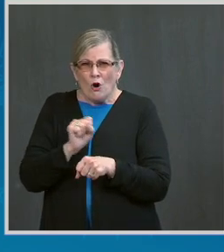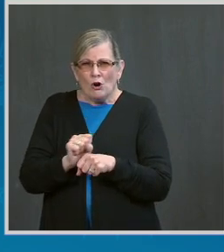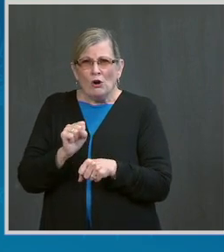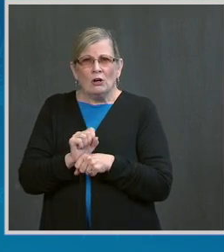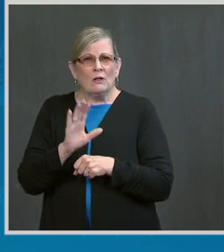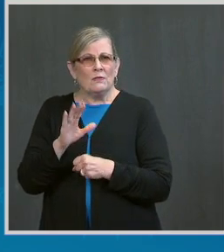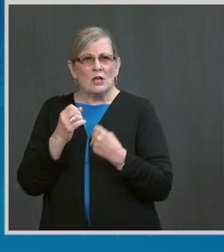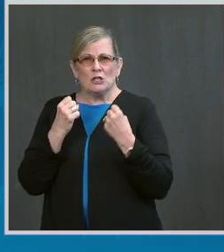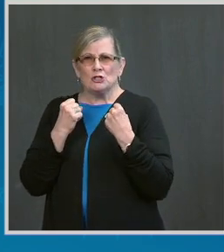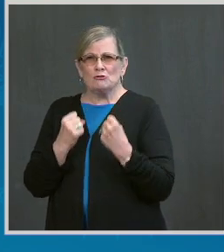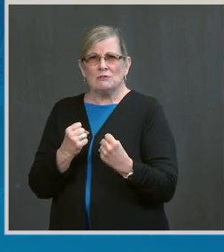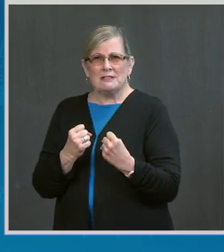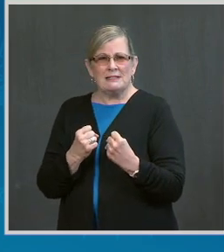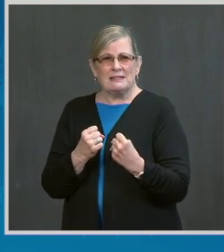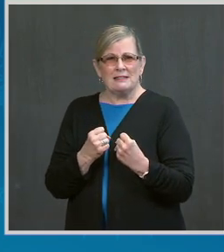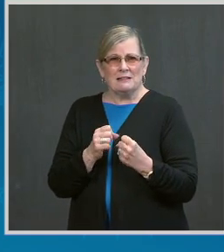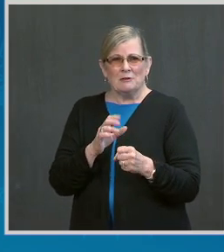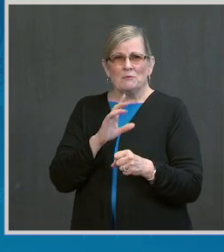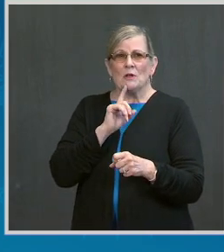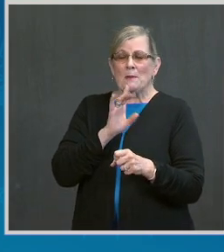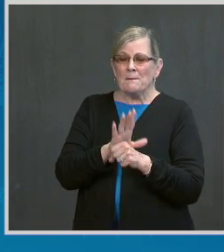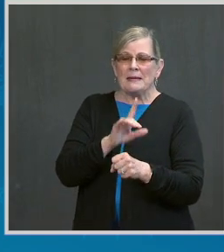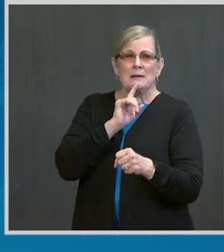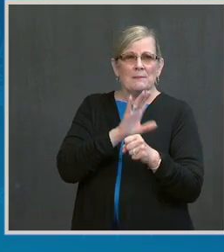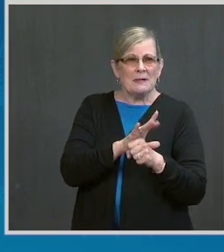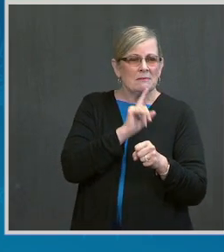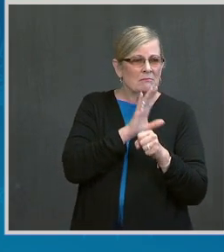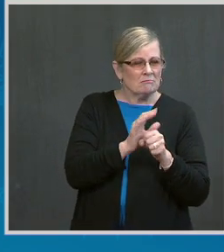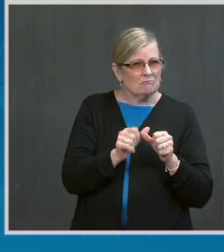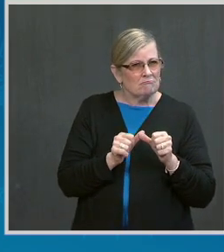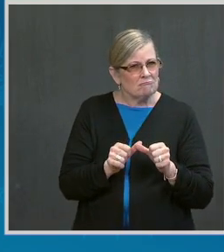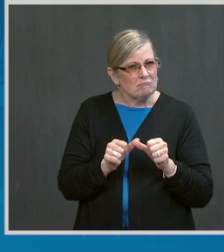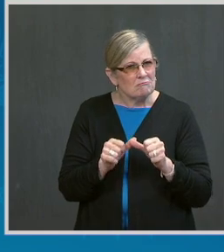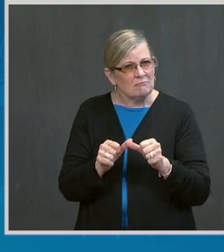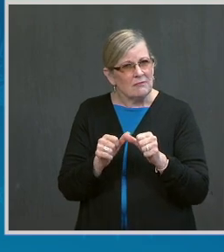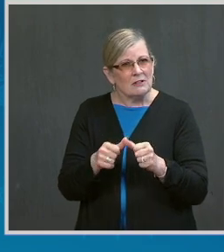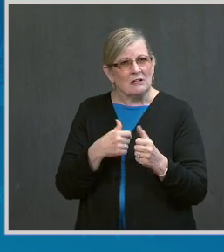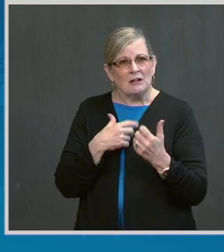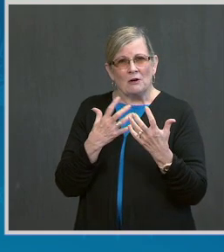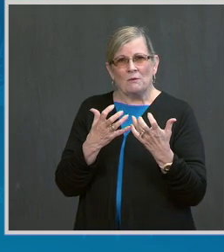So, with that, I say good evening. It is an honor to be with everyone this evening.